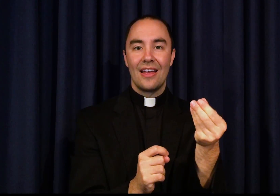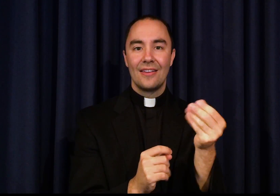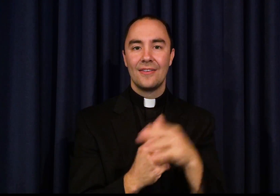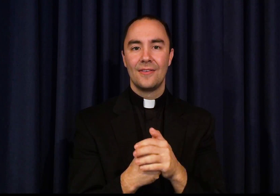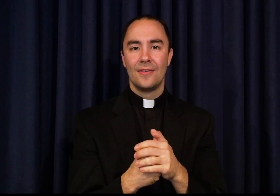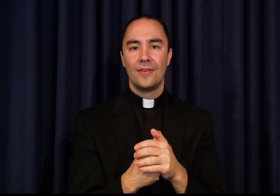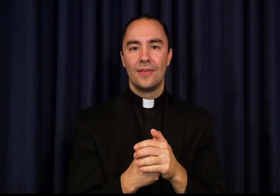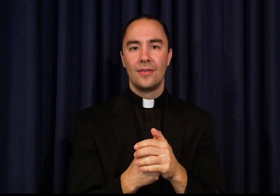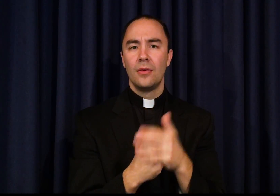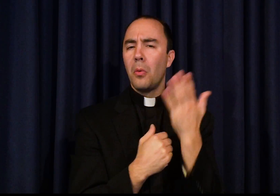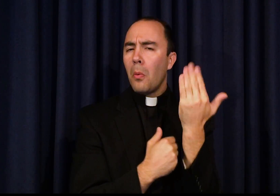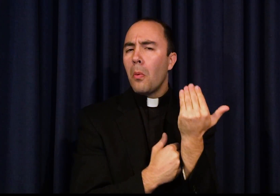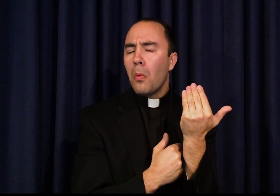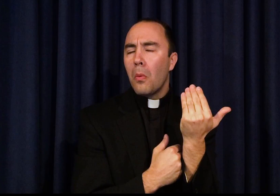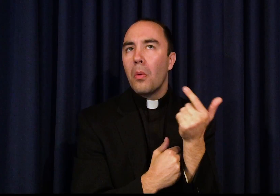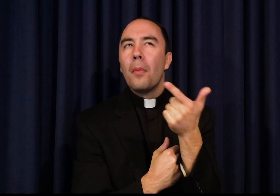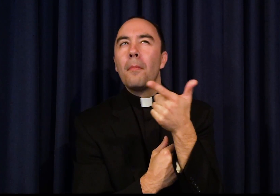that automatically strikes me is the